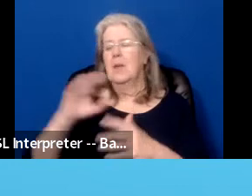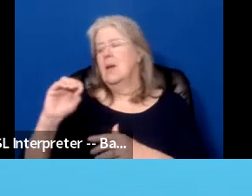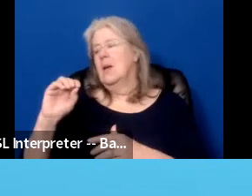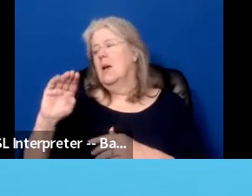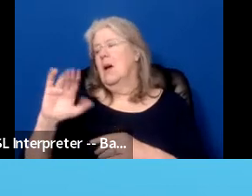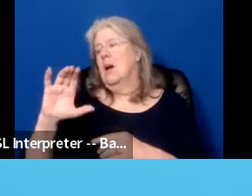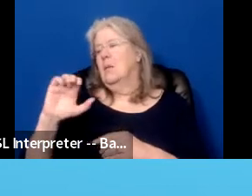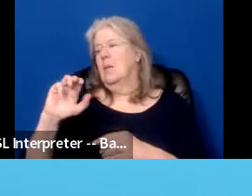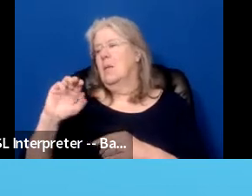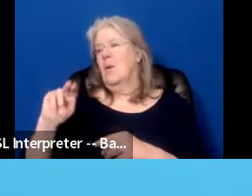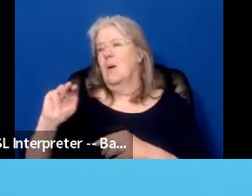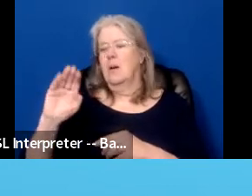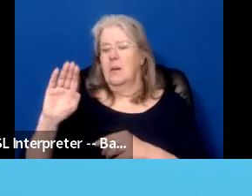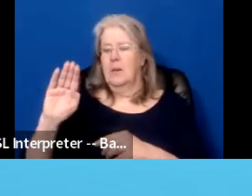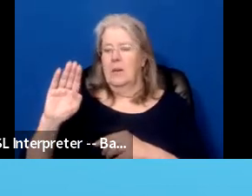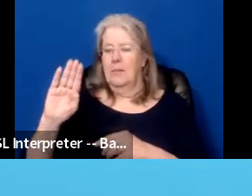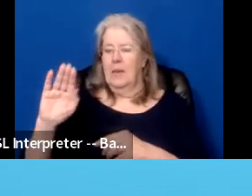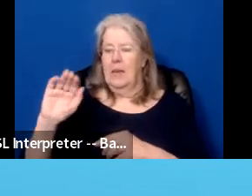and BA.2?